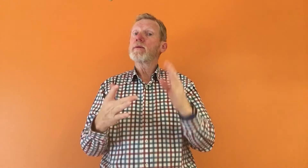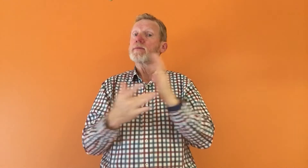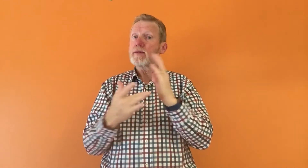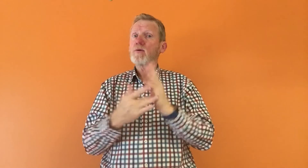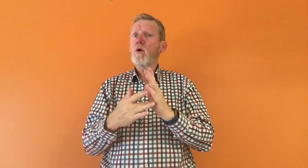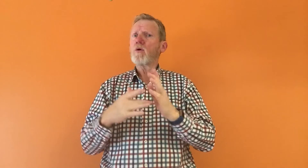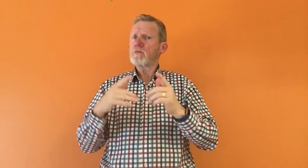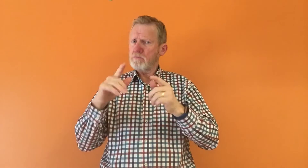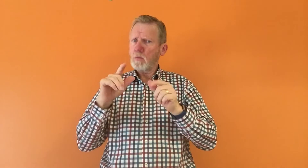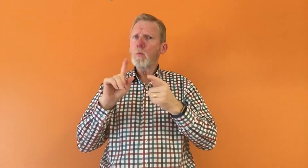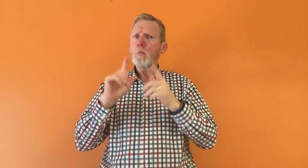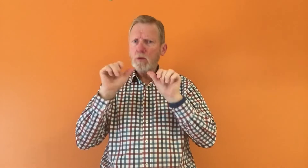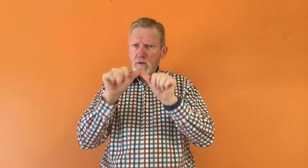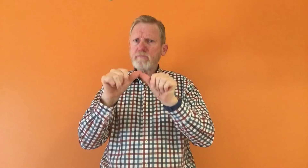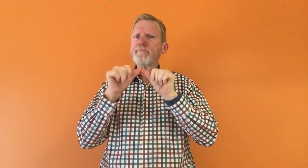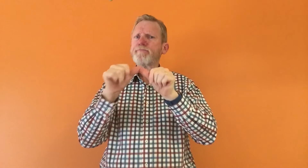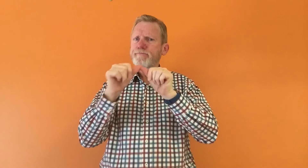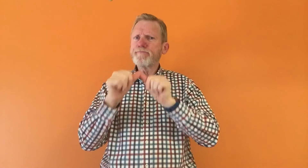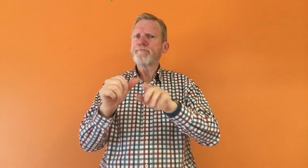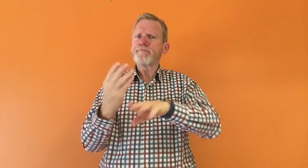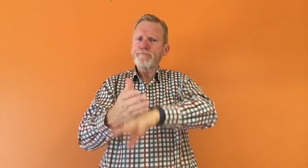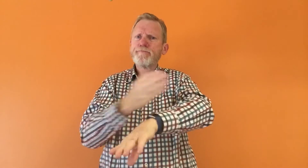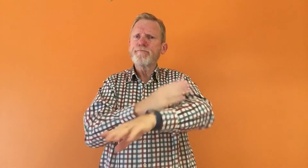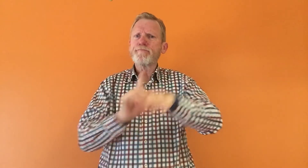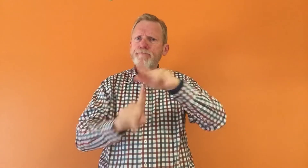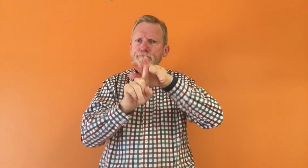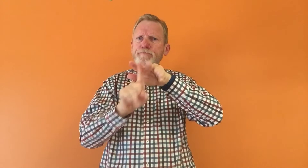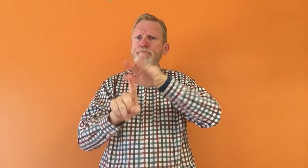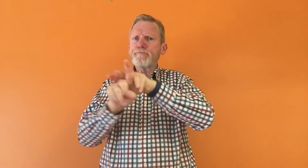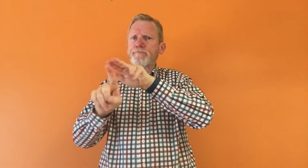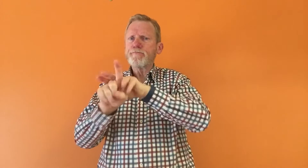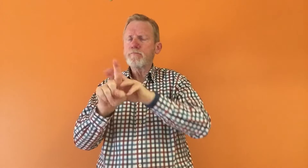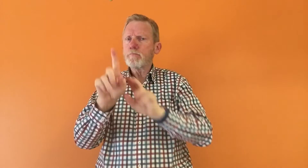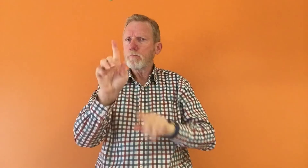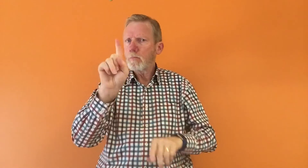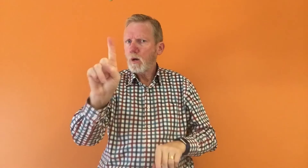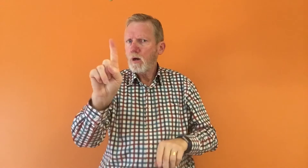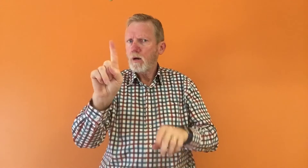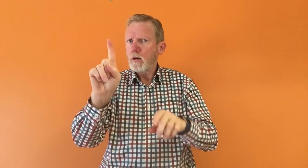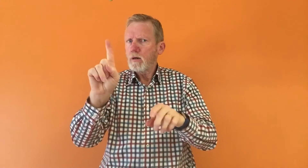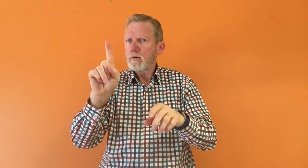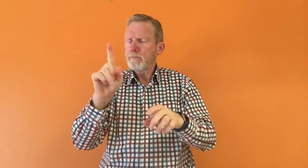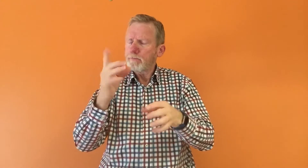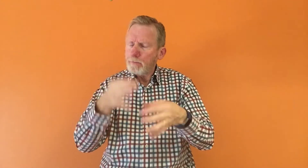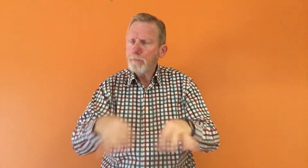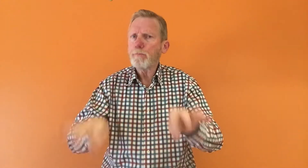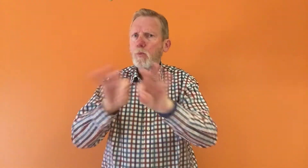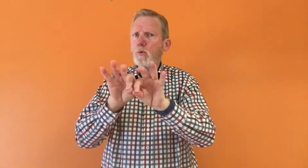Technology continues to improve, and new developments are occurring but it is important